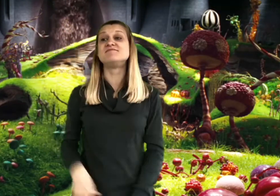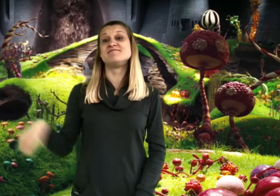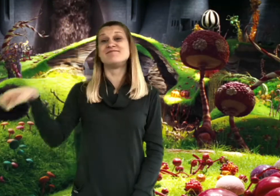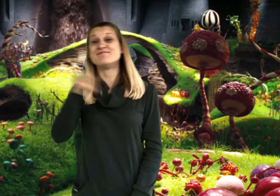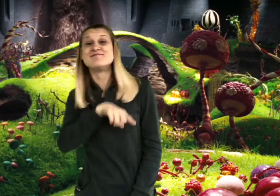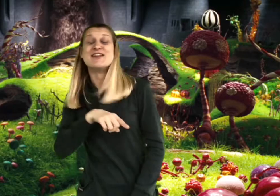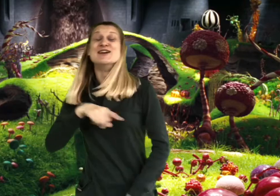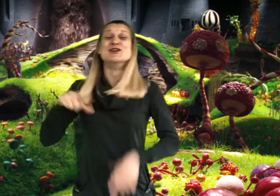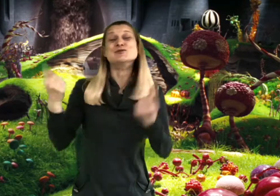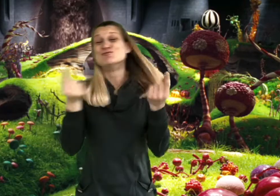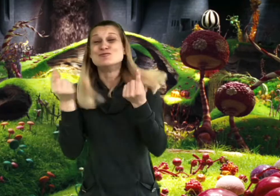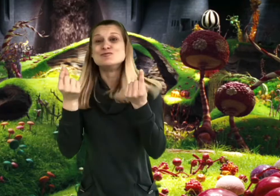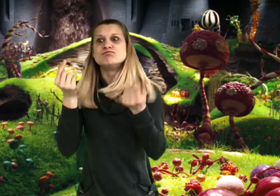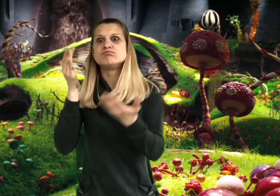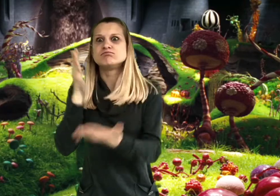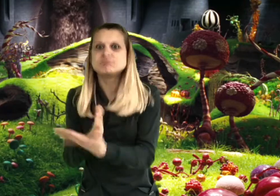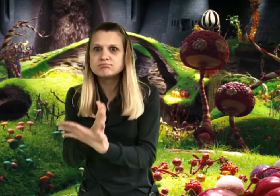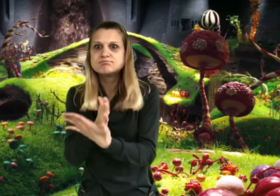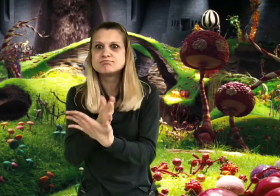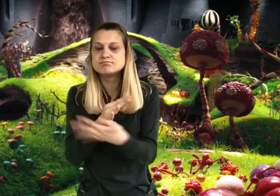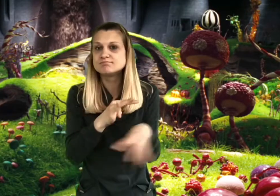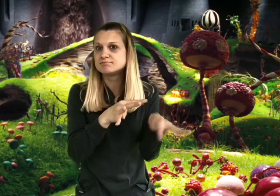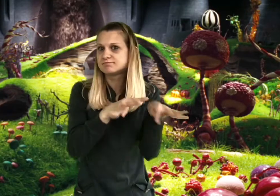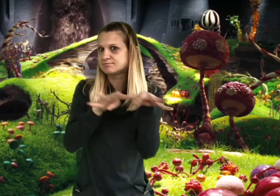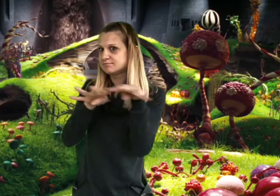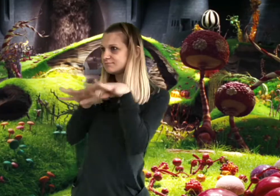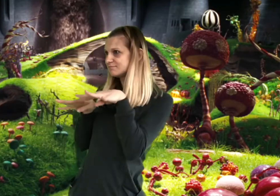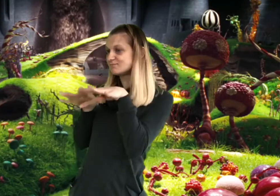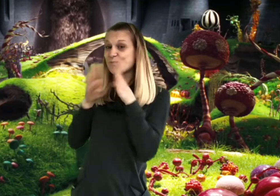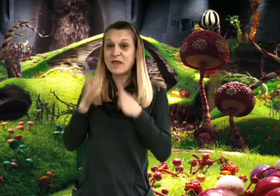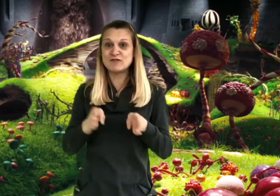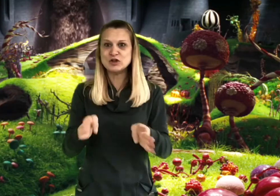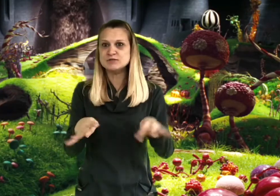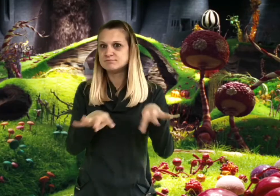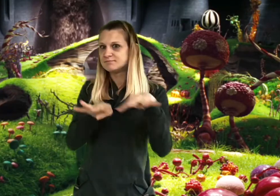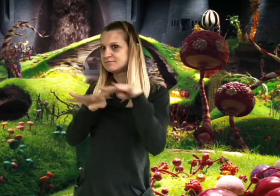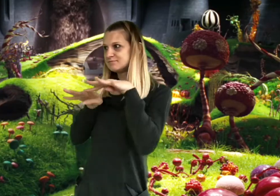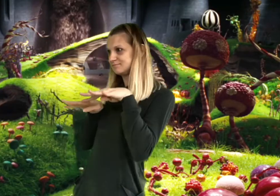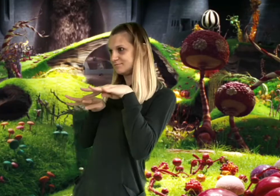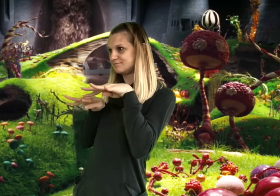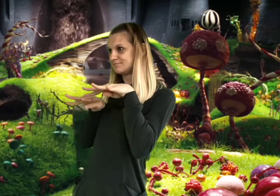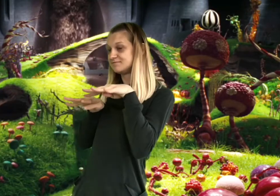had stopped what they were doing, and now they were staring back across the river at the visitors.